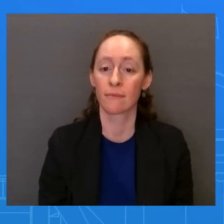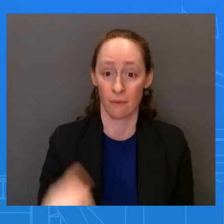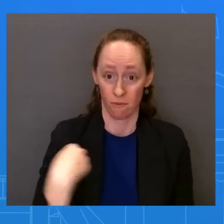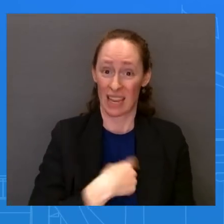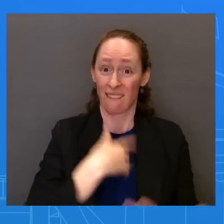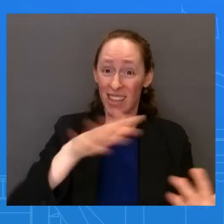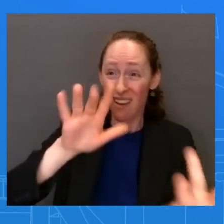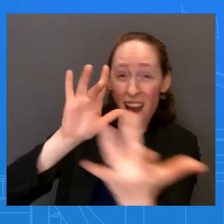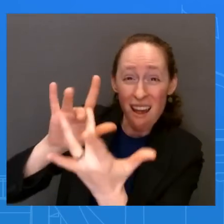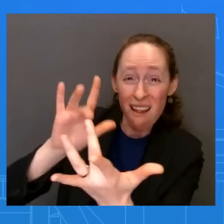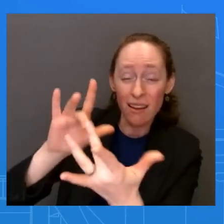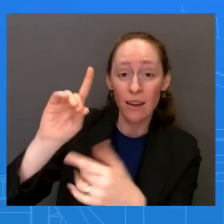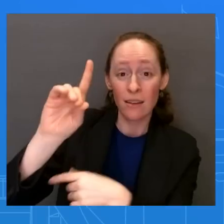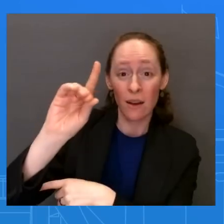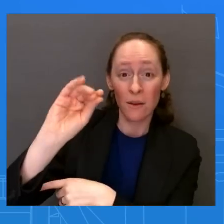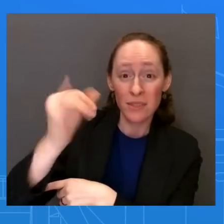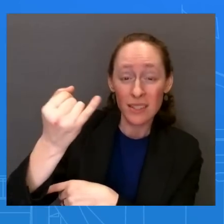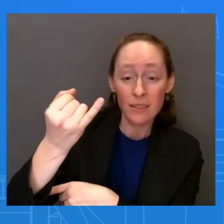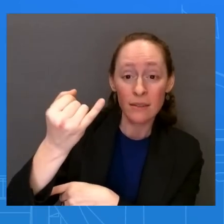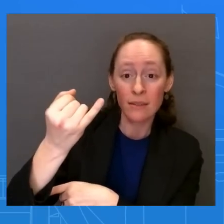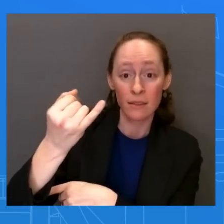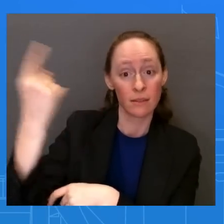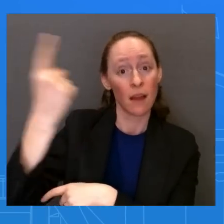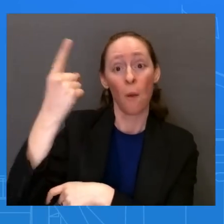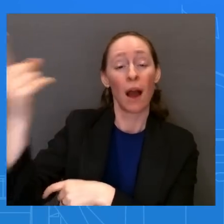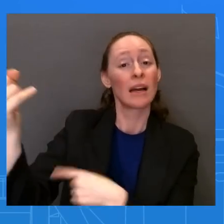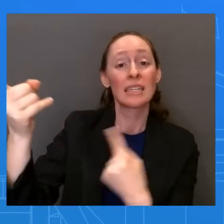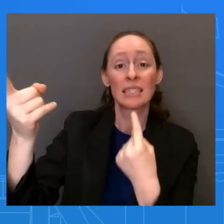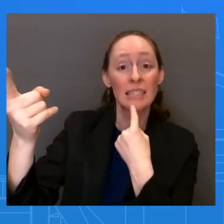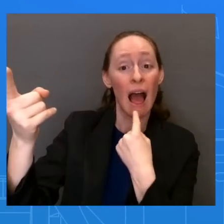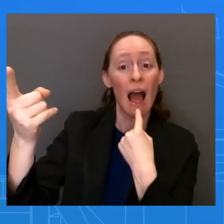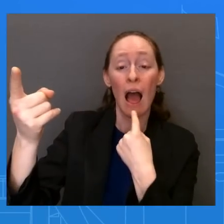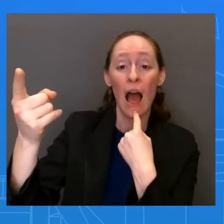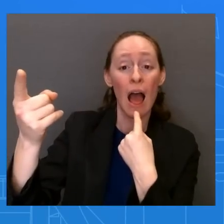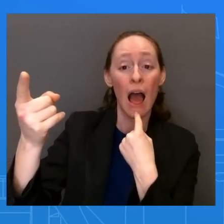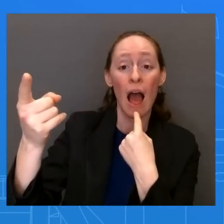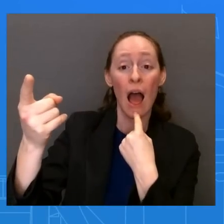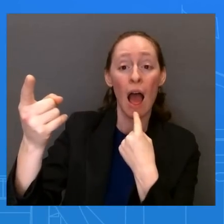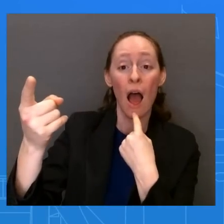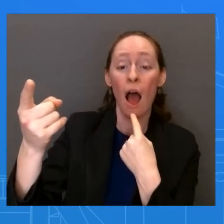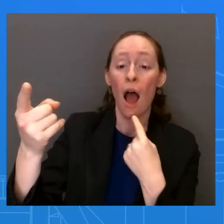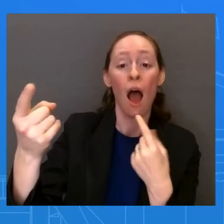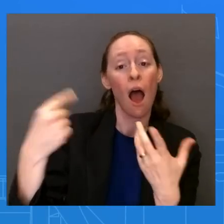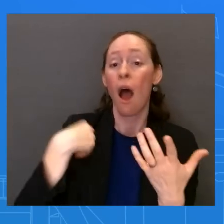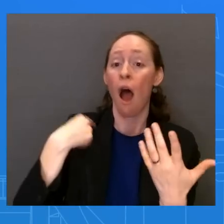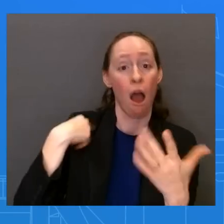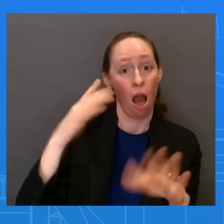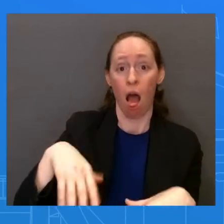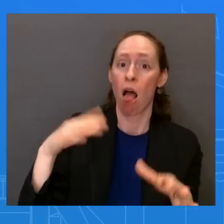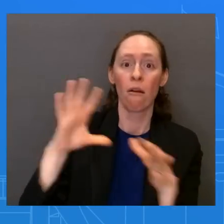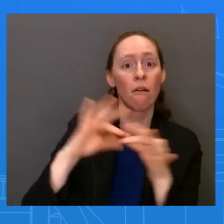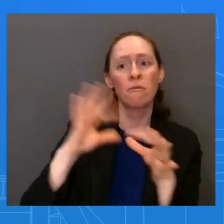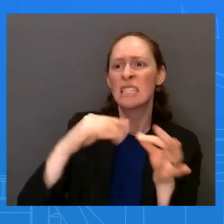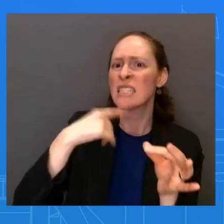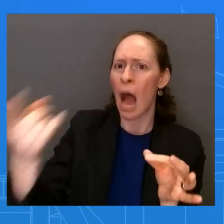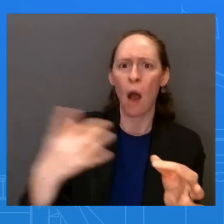has not told the White House that it cannot talk about the facts underlying the Special Counsel investigation into declassified documents.